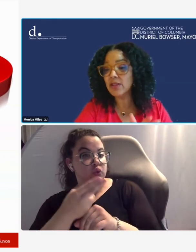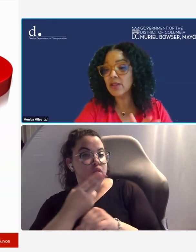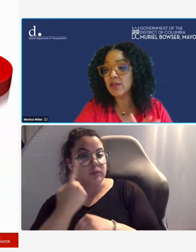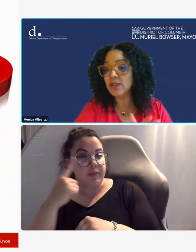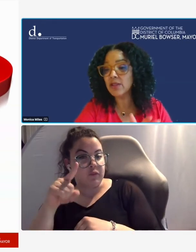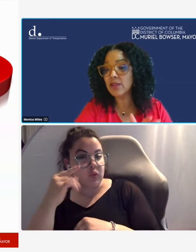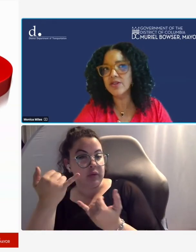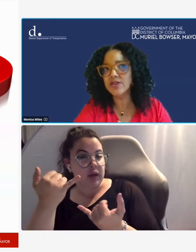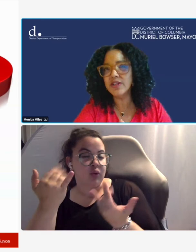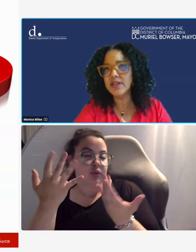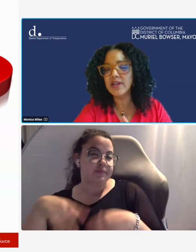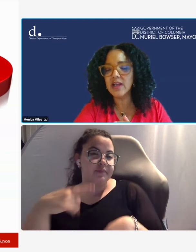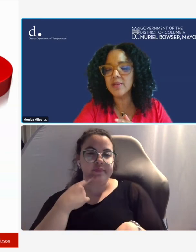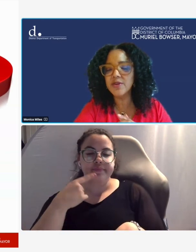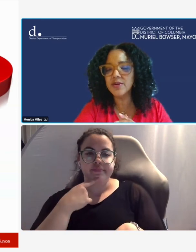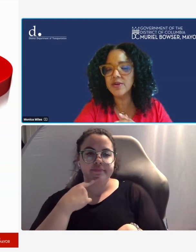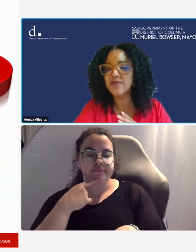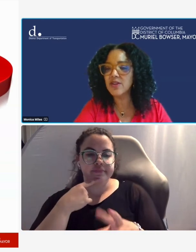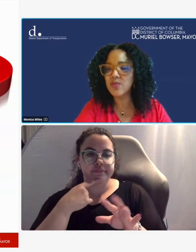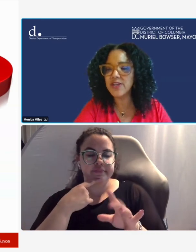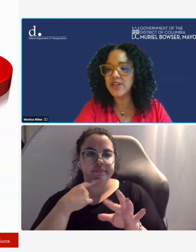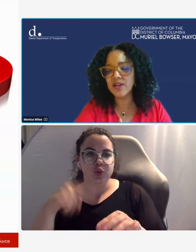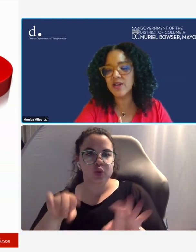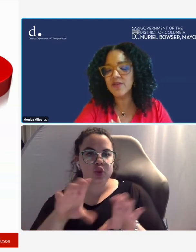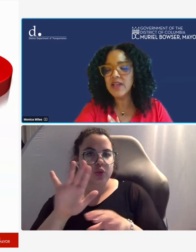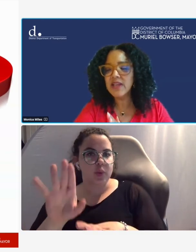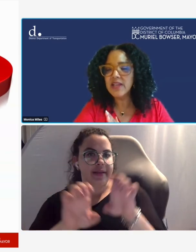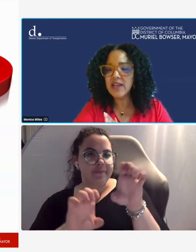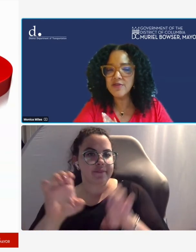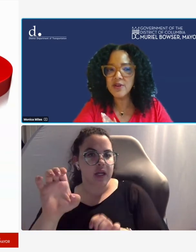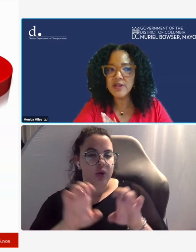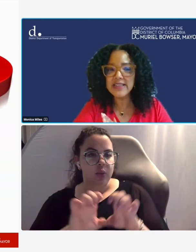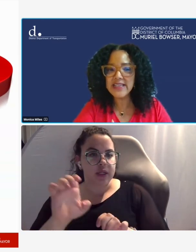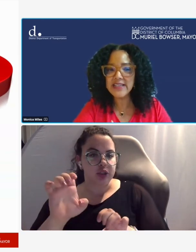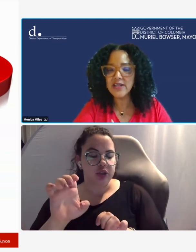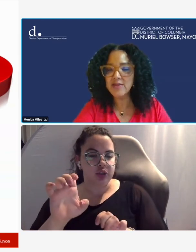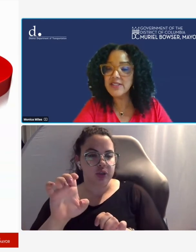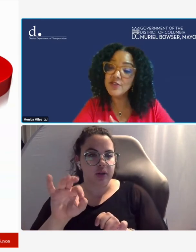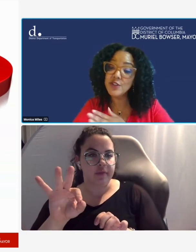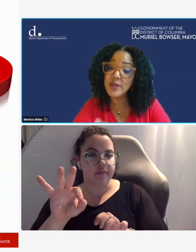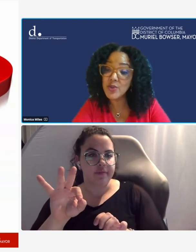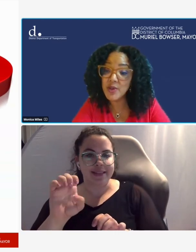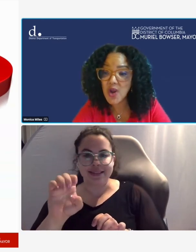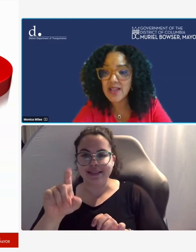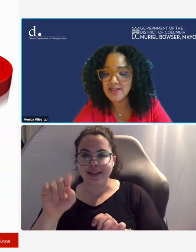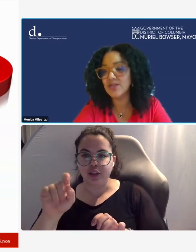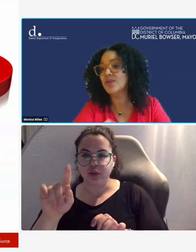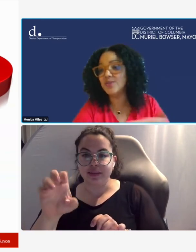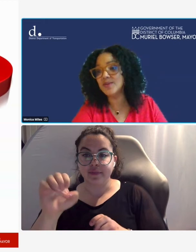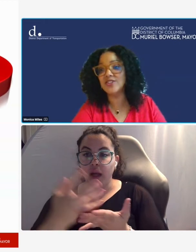say you're doing your um your evaluation of of executive compensation for 2021 so 2021 just